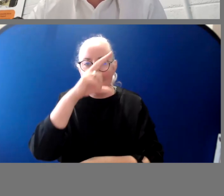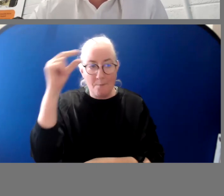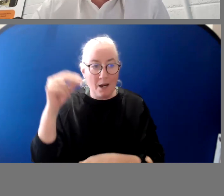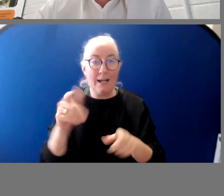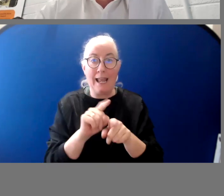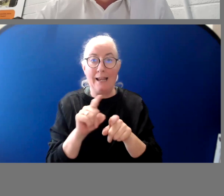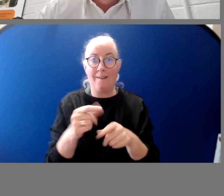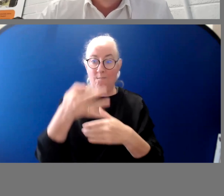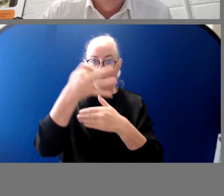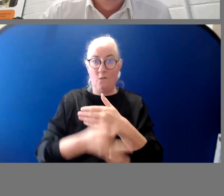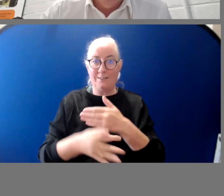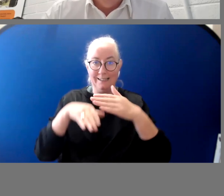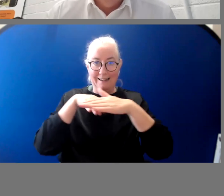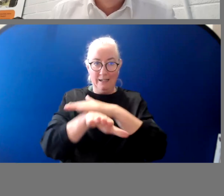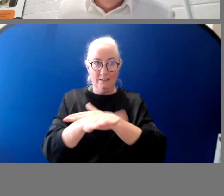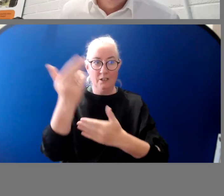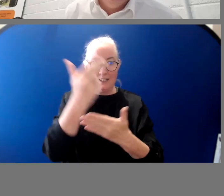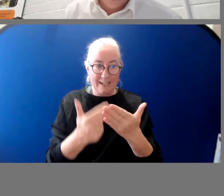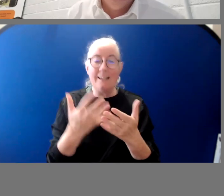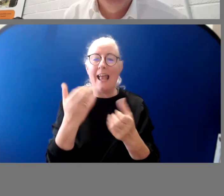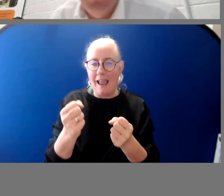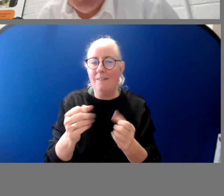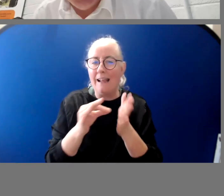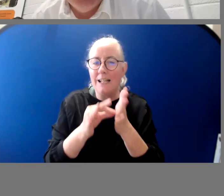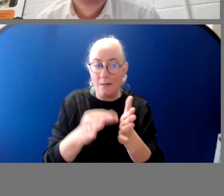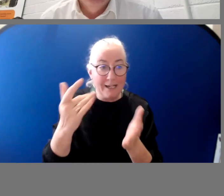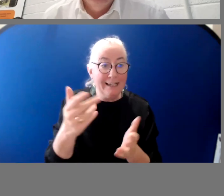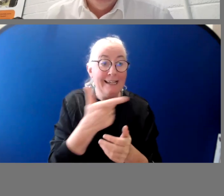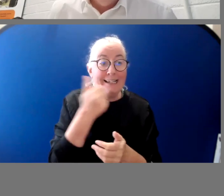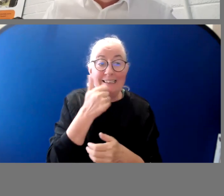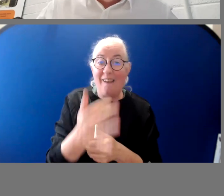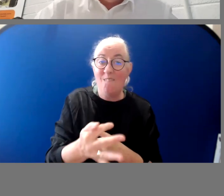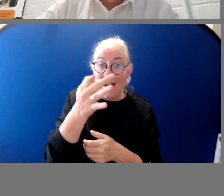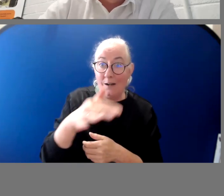design so again some guiding principles so easy to find in location so again remember you have